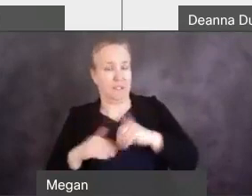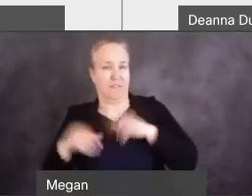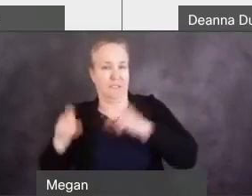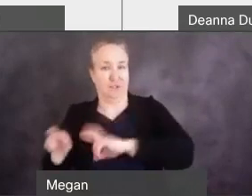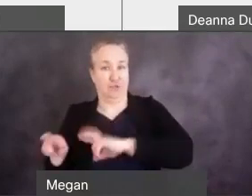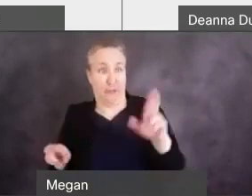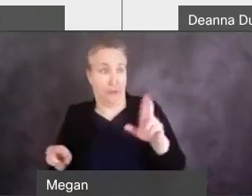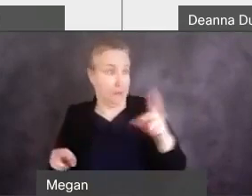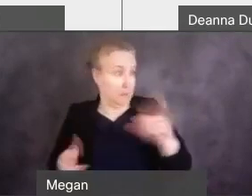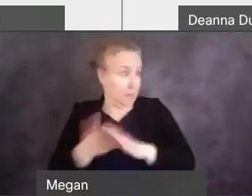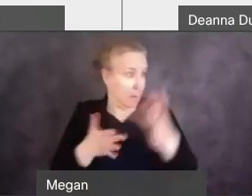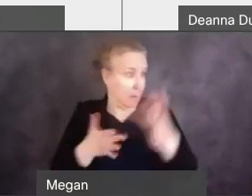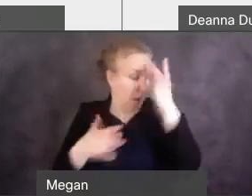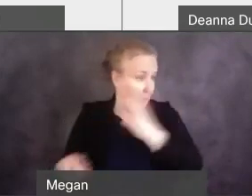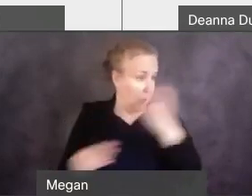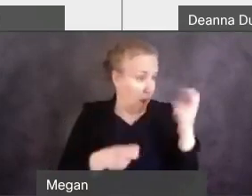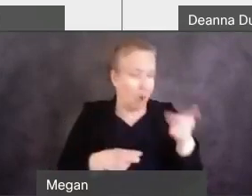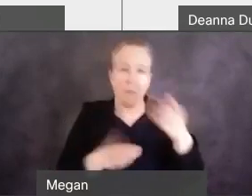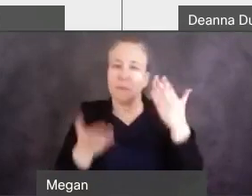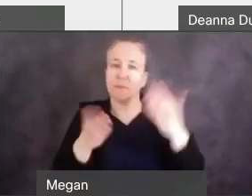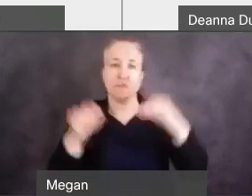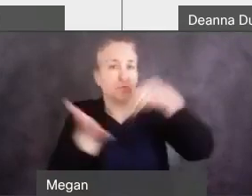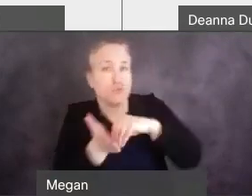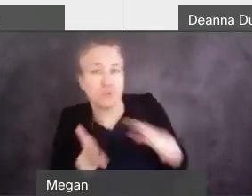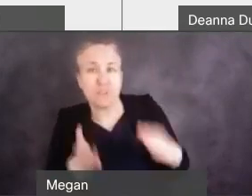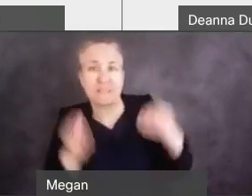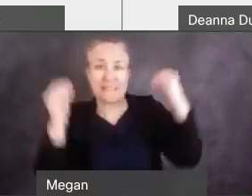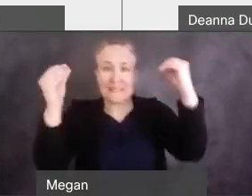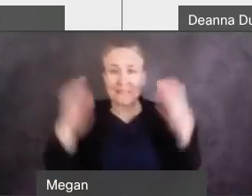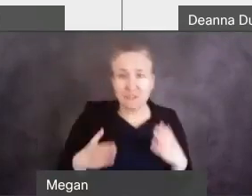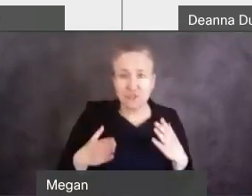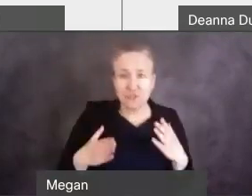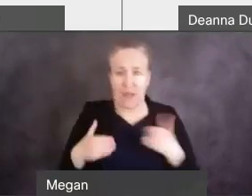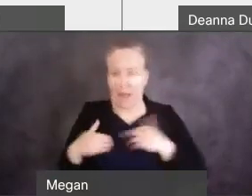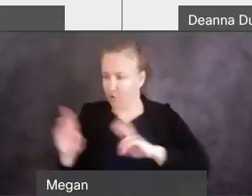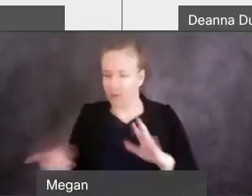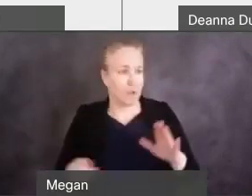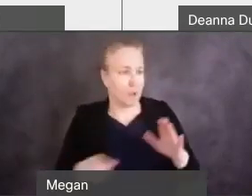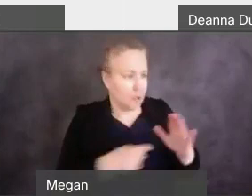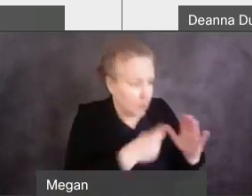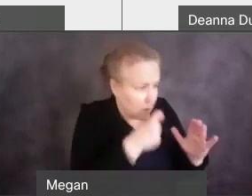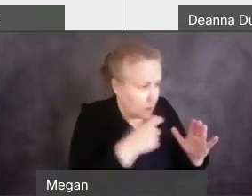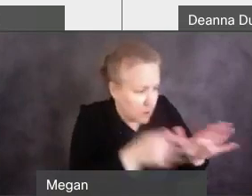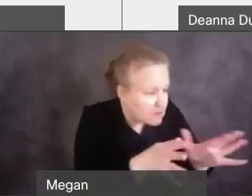ill during the day, and that could be a student or a teacher, that they can be tested for COVID-19.